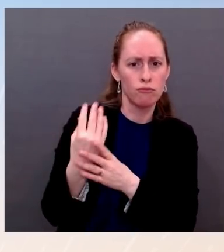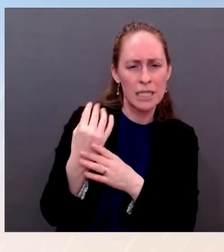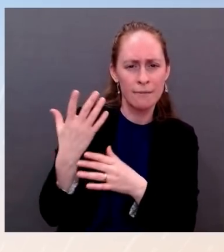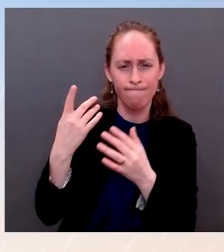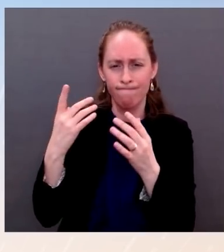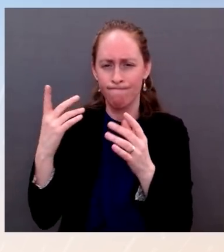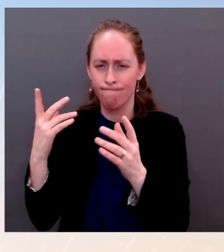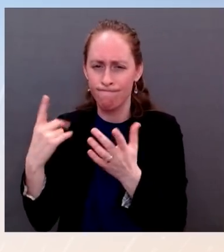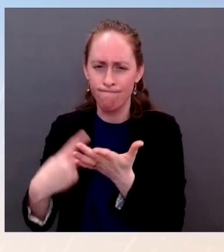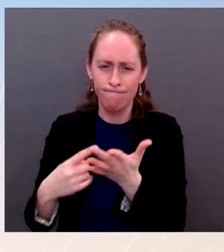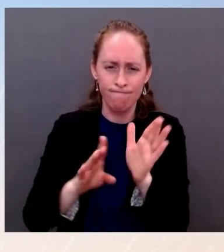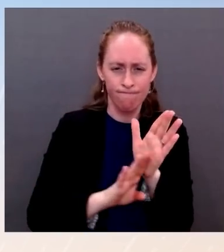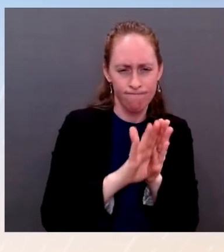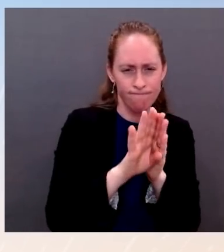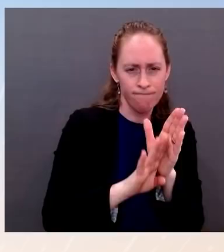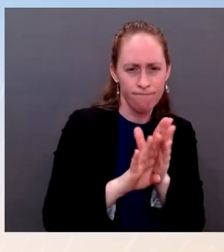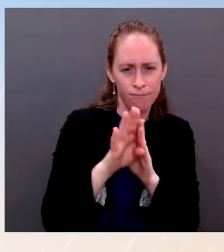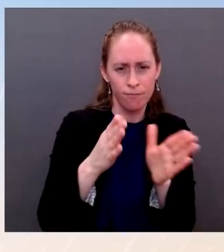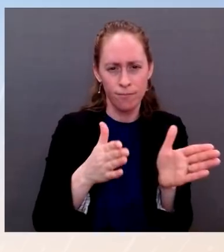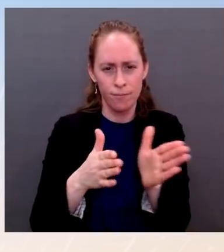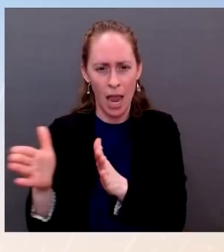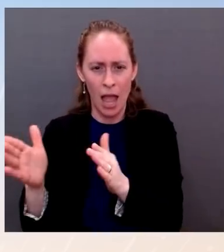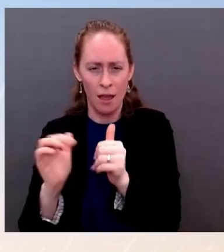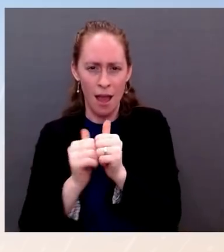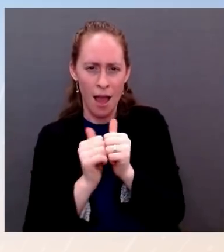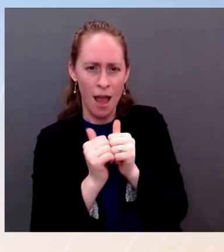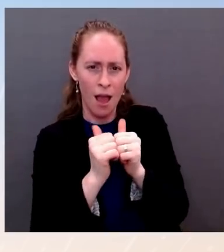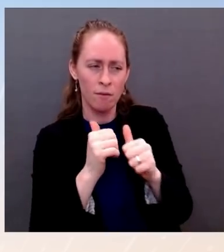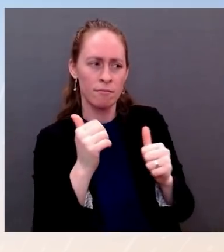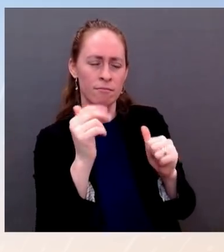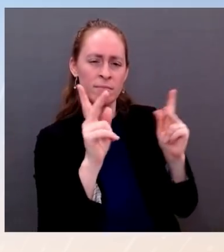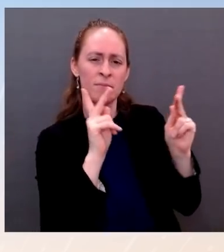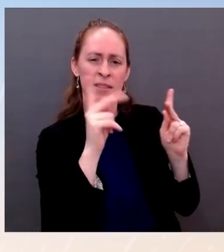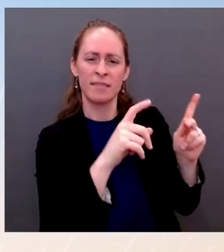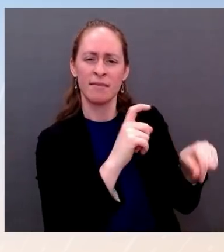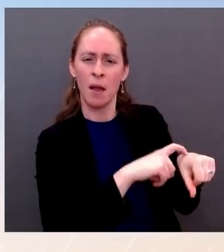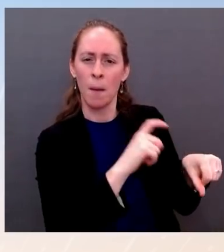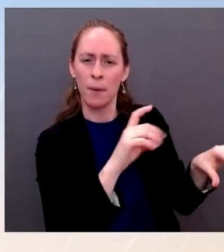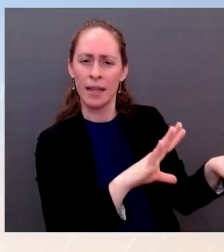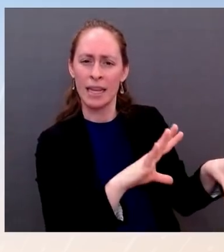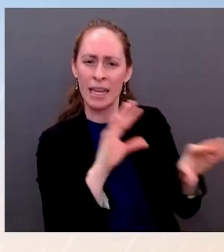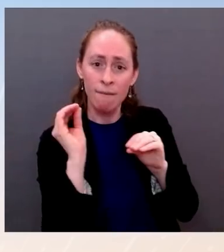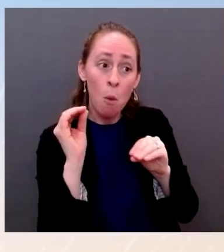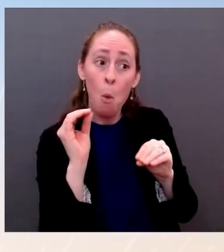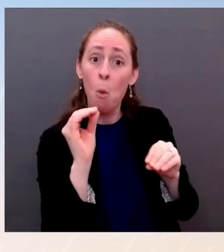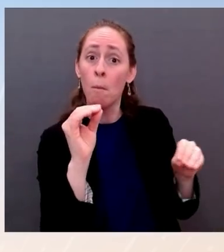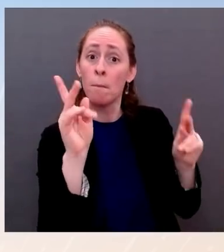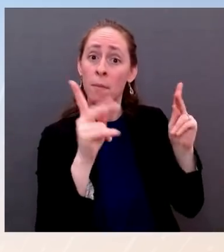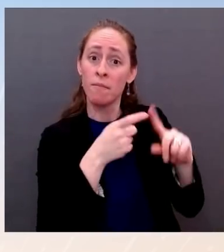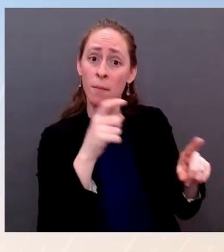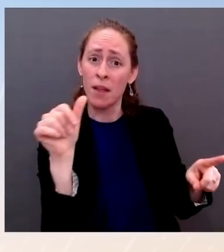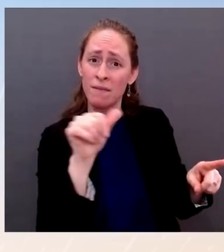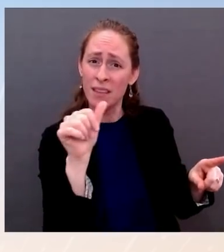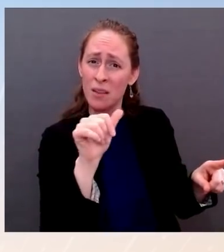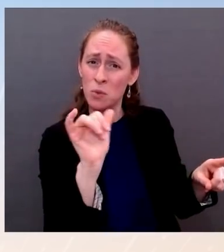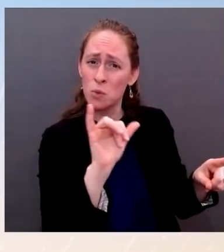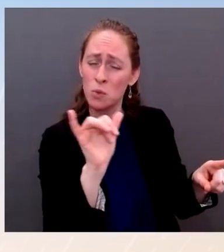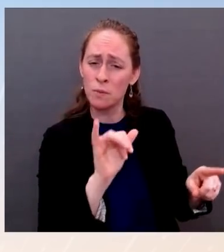or bring Afghans out. We put in place -- we positioned military troops on the ground, working with Department of Defense,